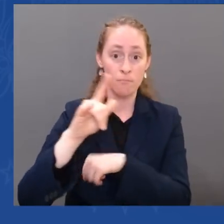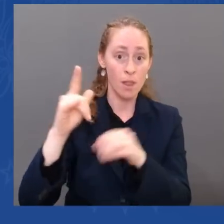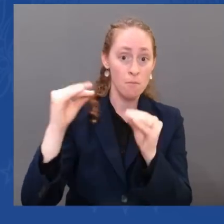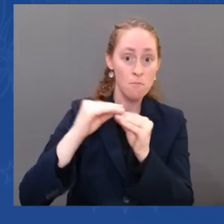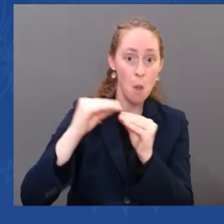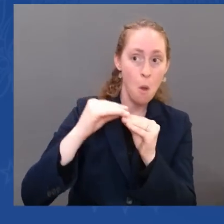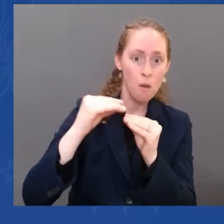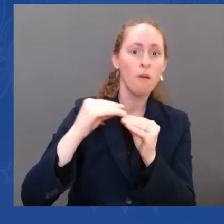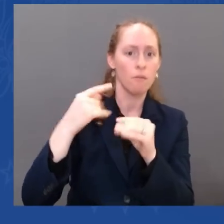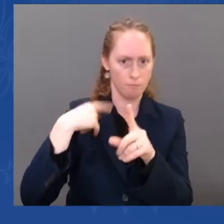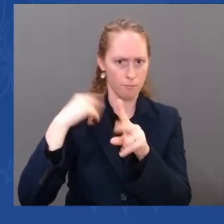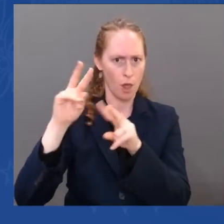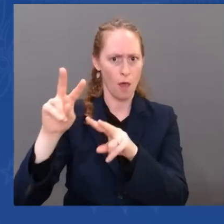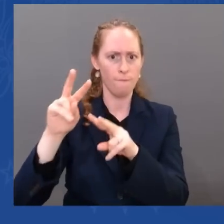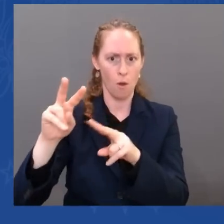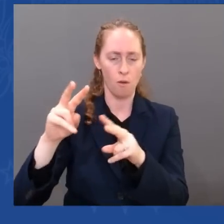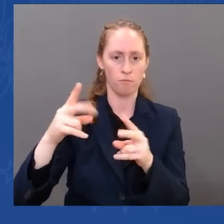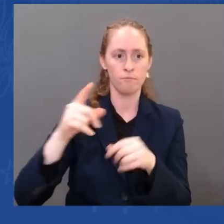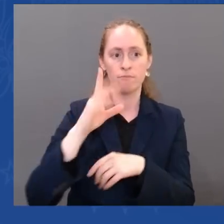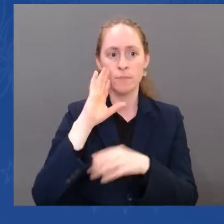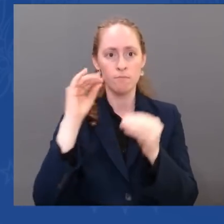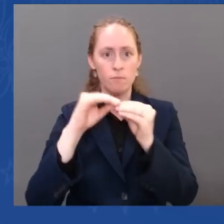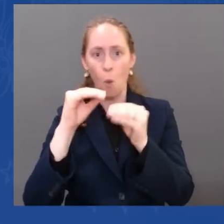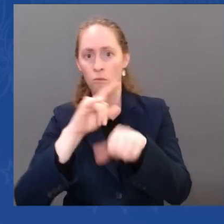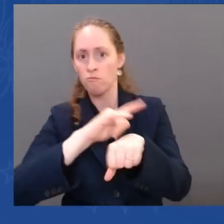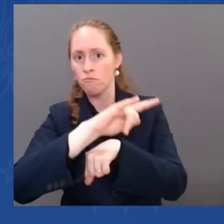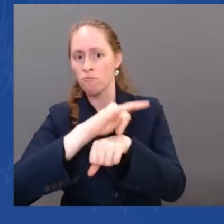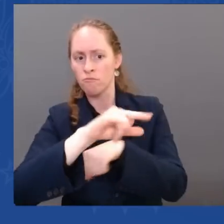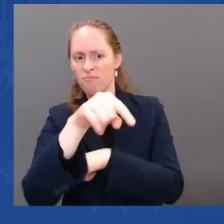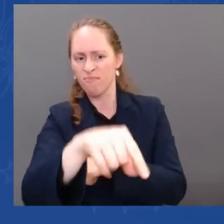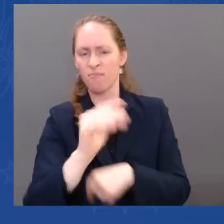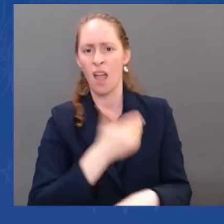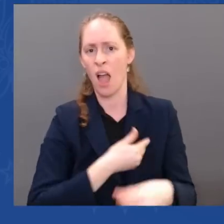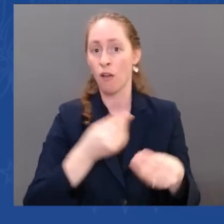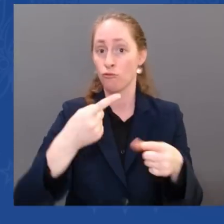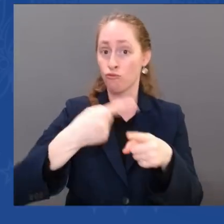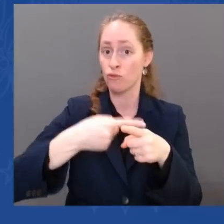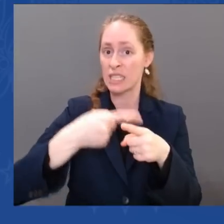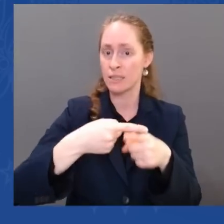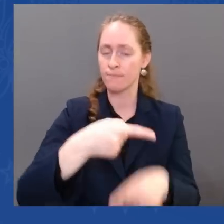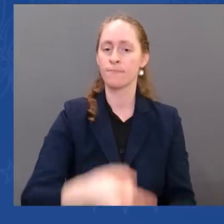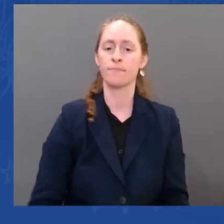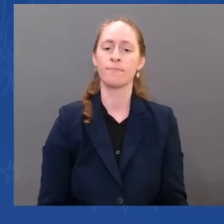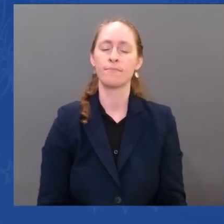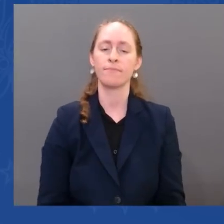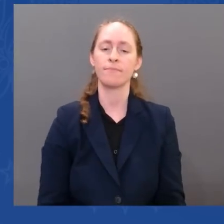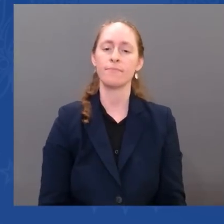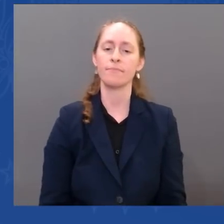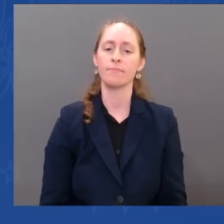And I'm happy that on Friday, Lockheed Martin officially expressed its interest